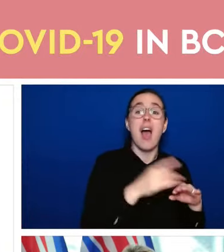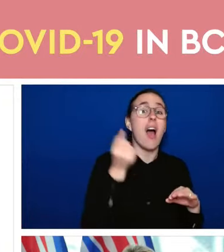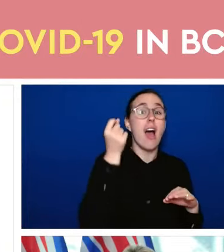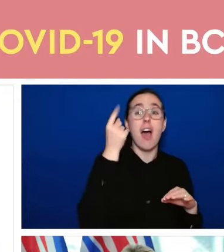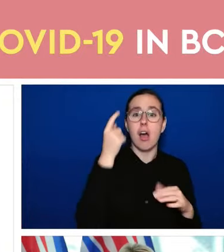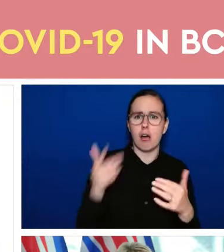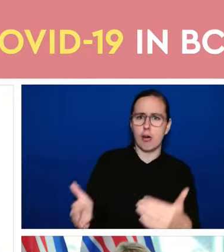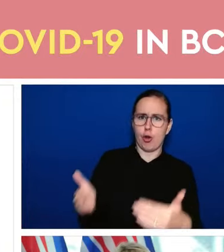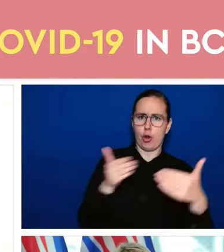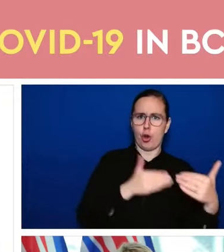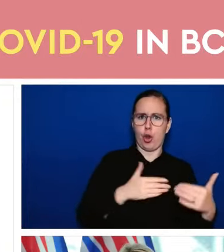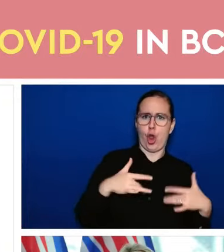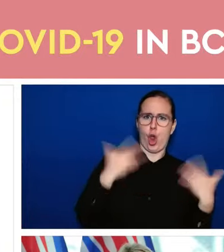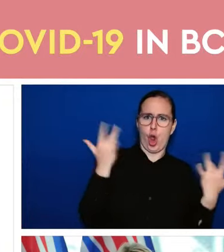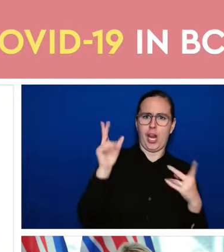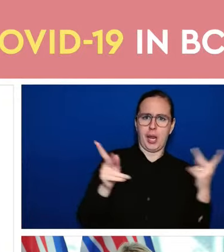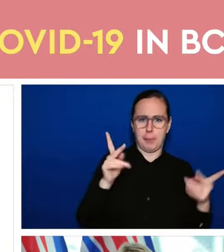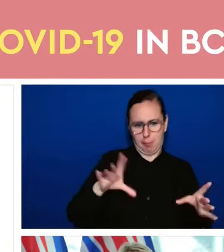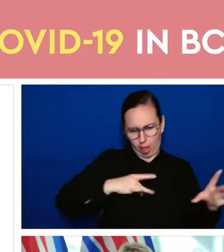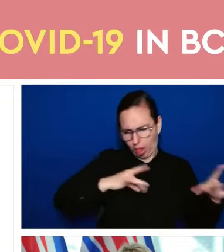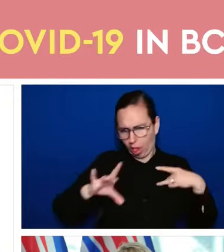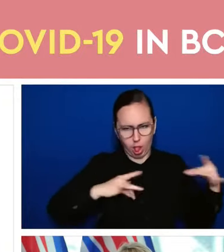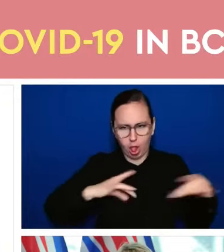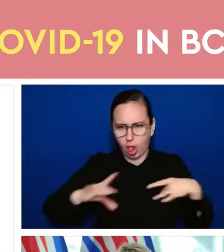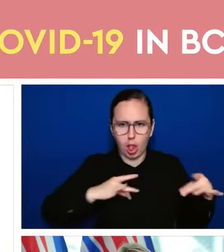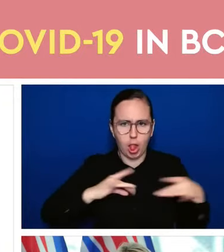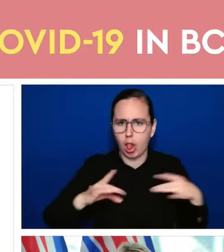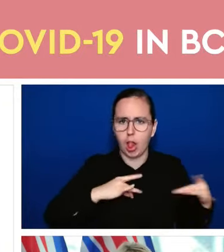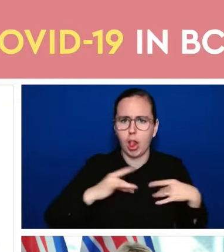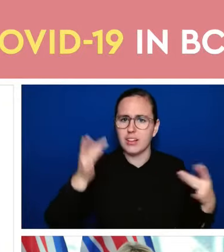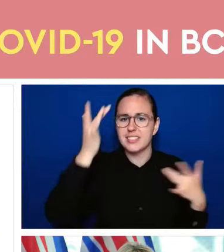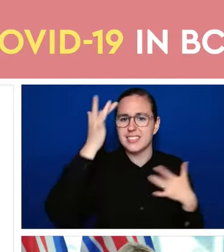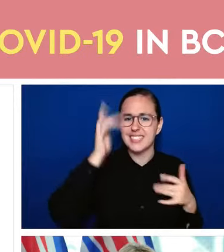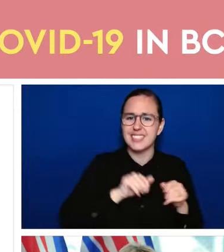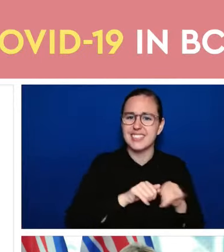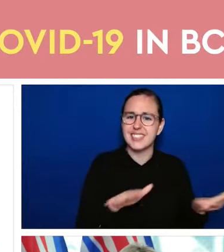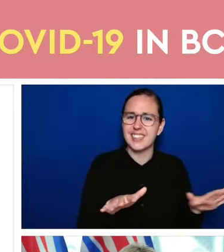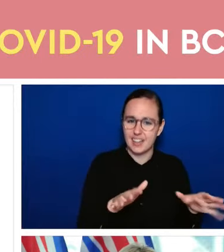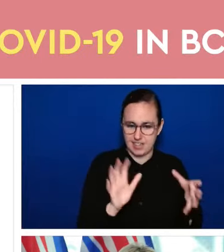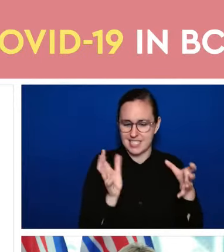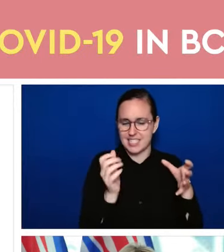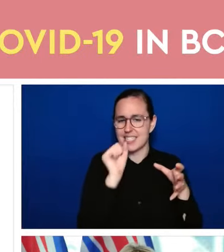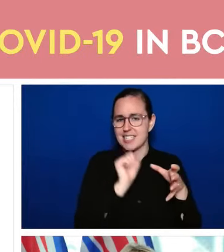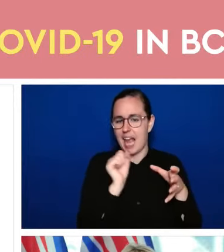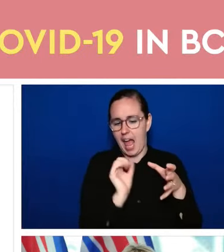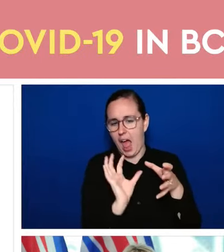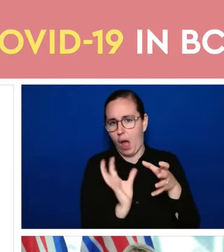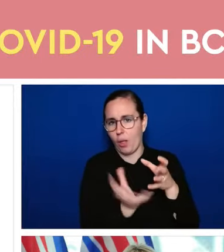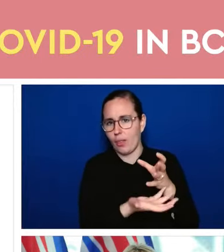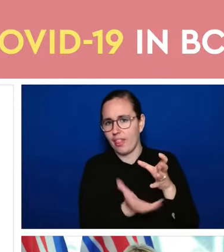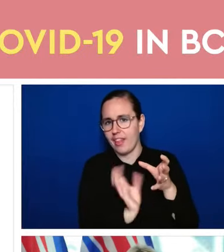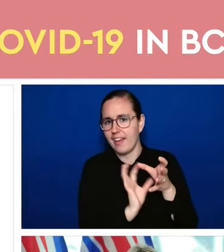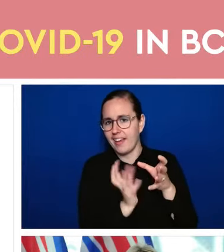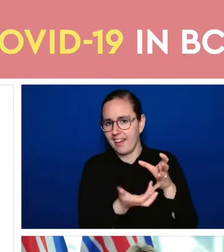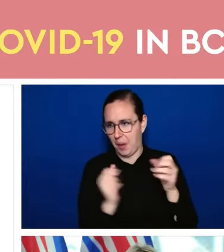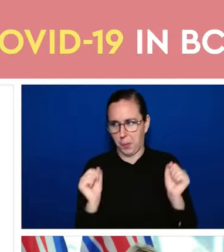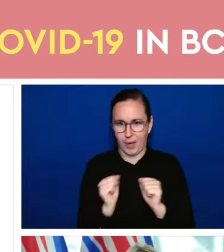at that as a- possibility of what might- procedures what